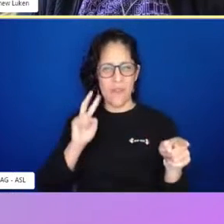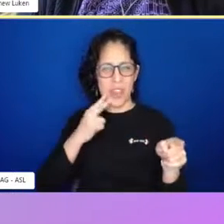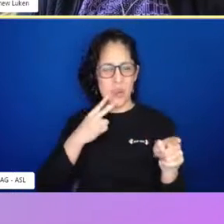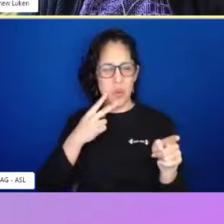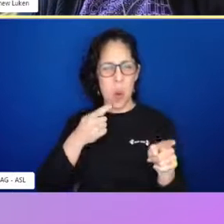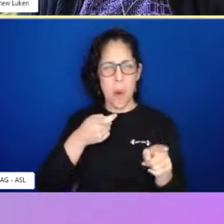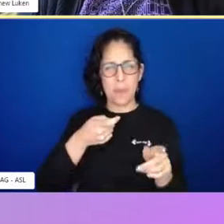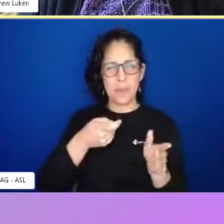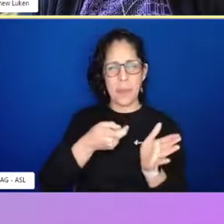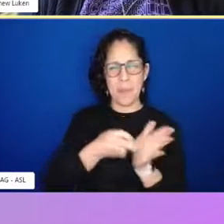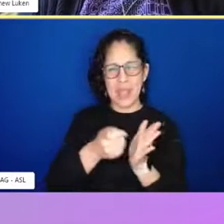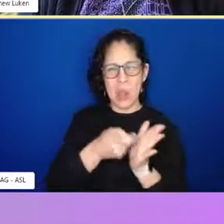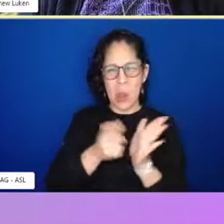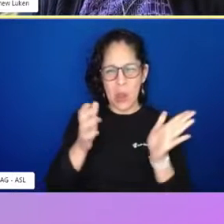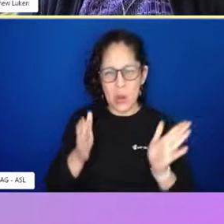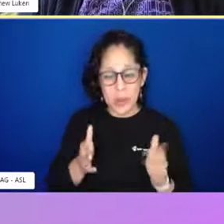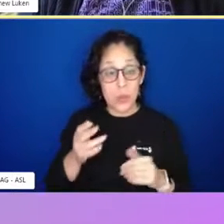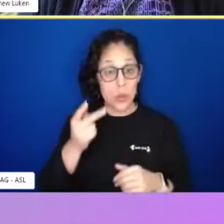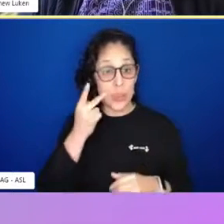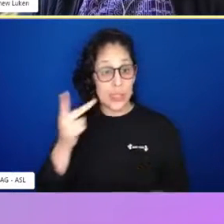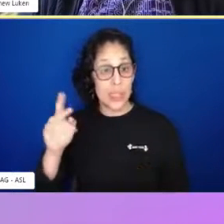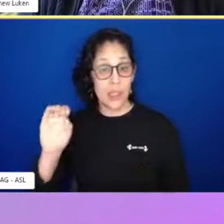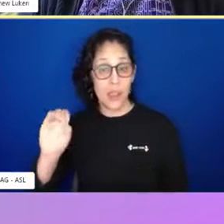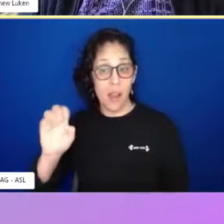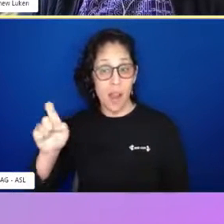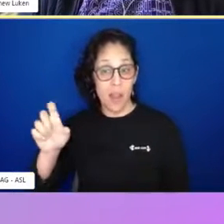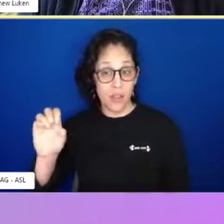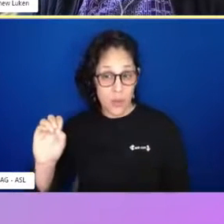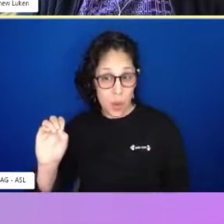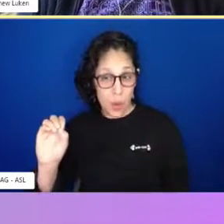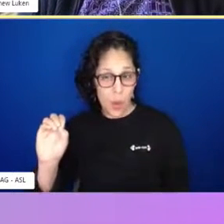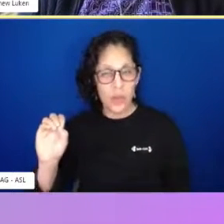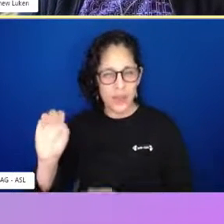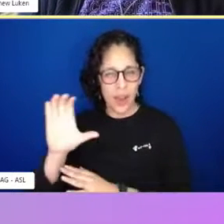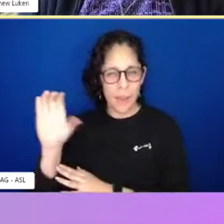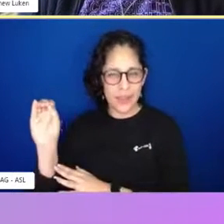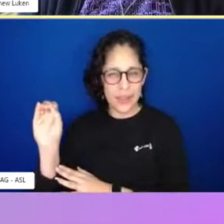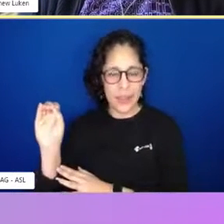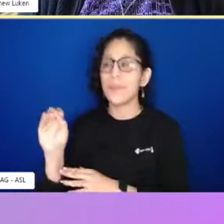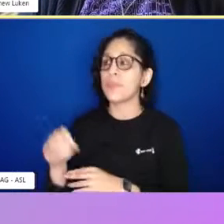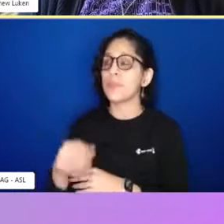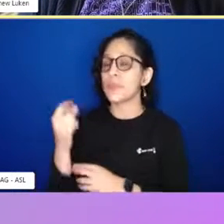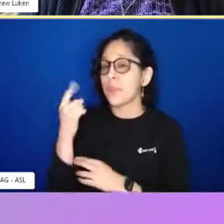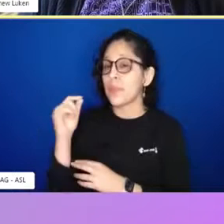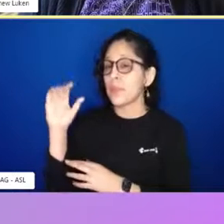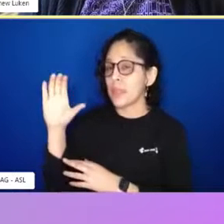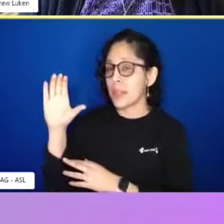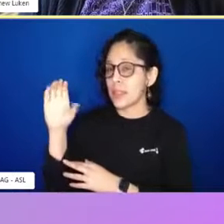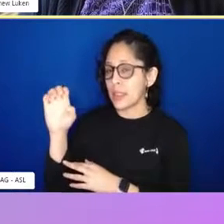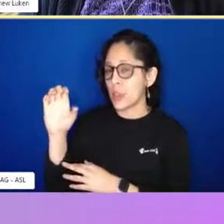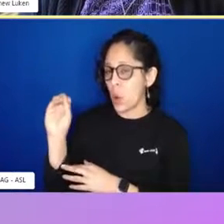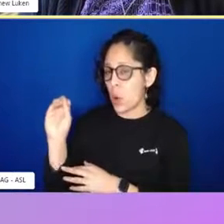products. So as we return to our vegetable peeler, we see in